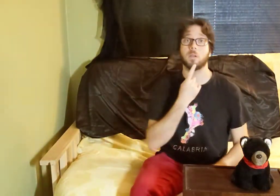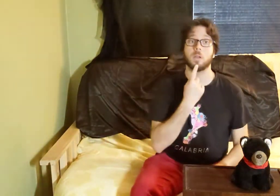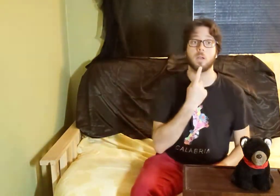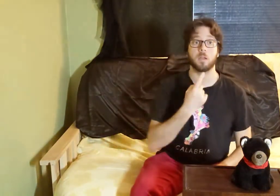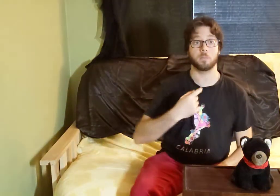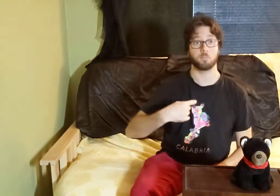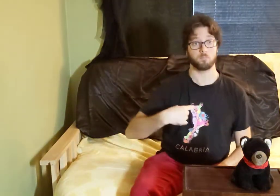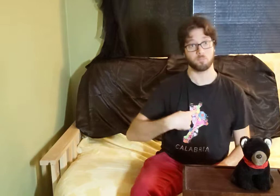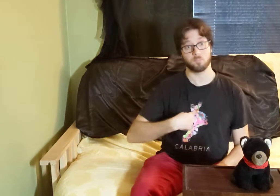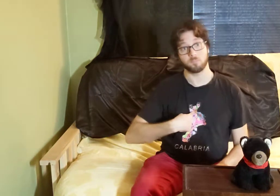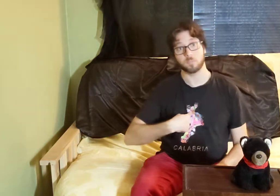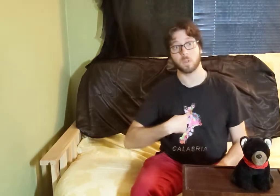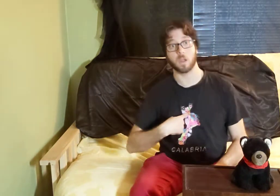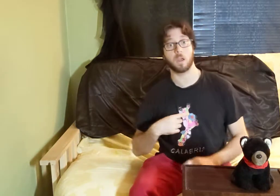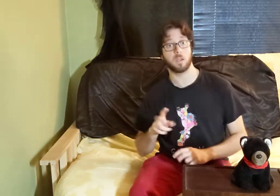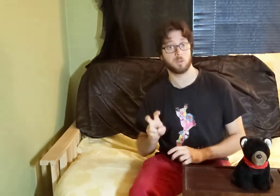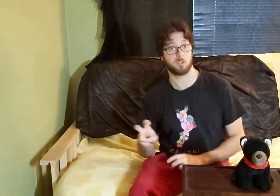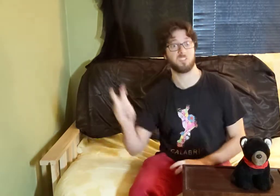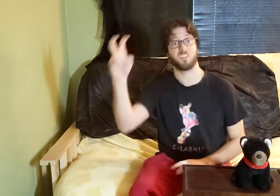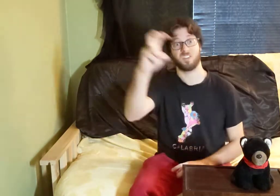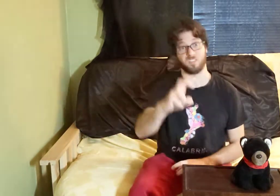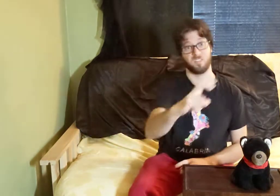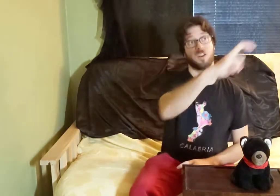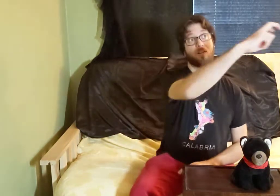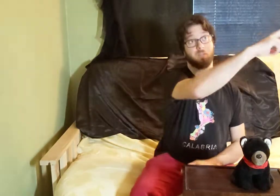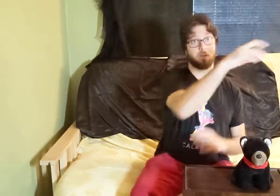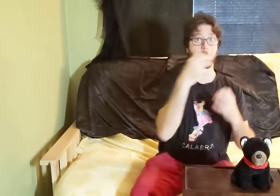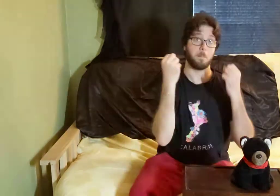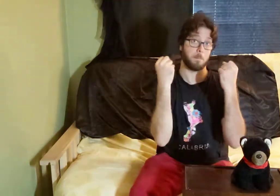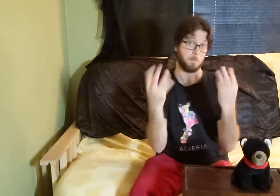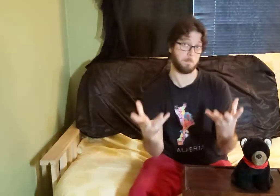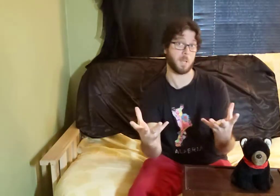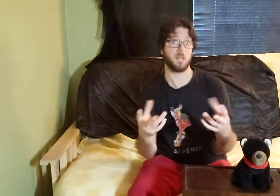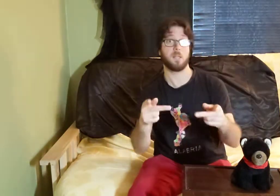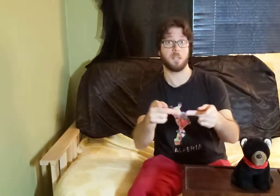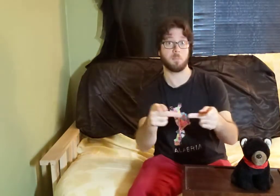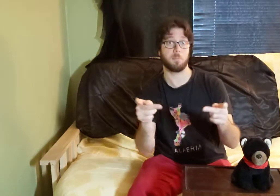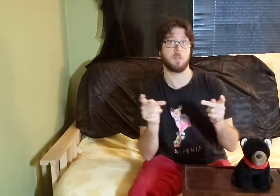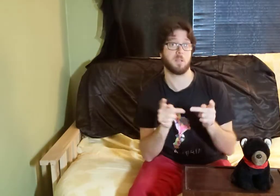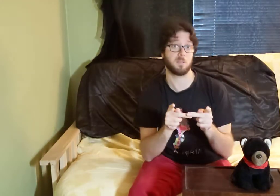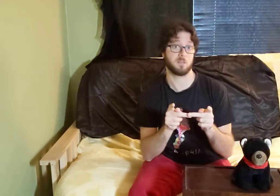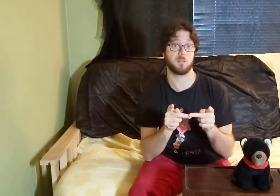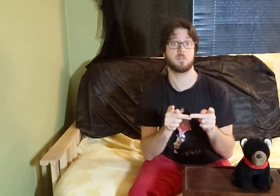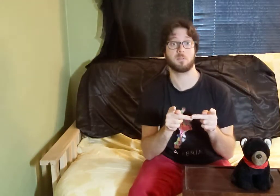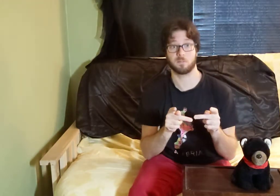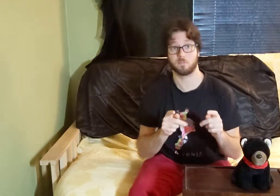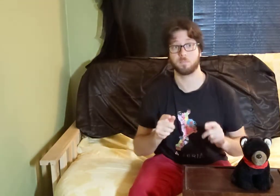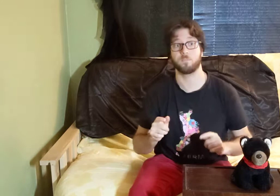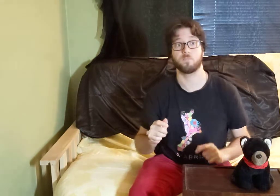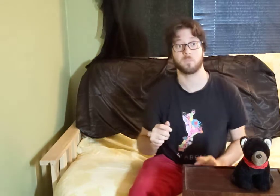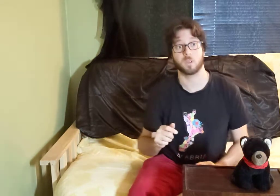SAY I TRAVEL-around MANY PLACE